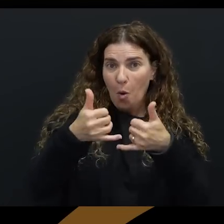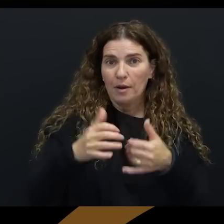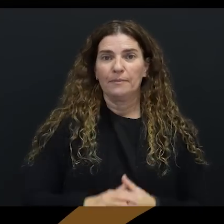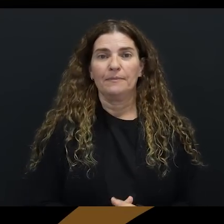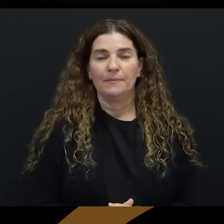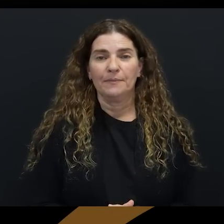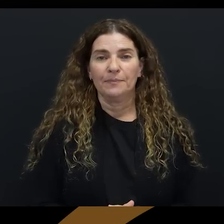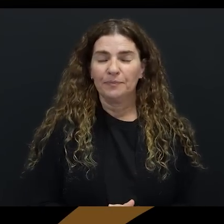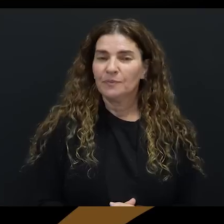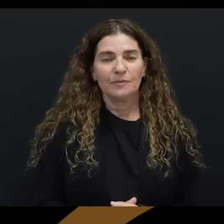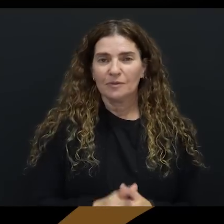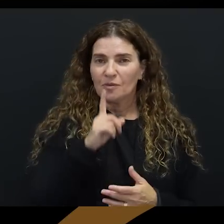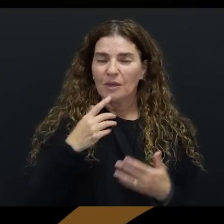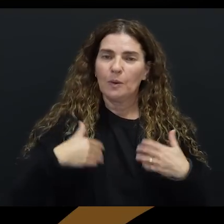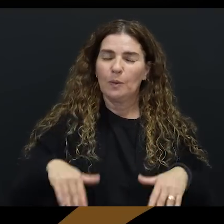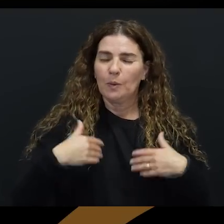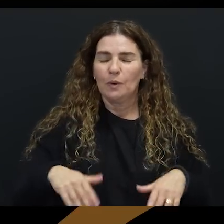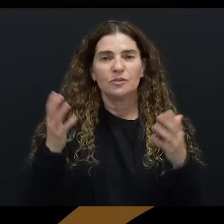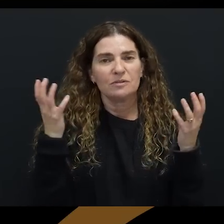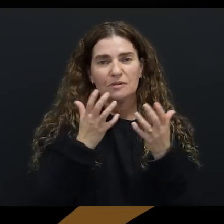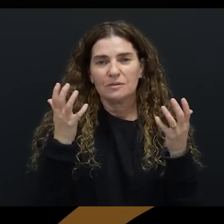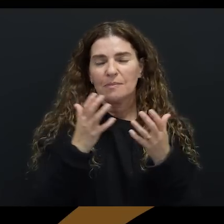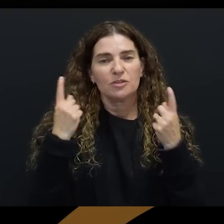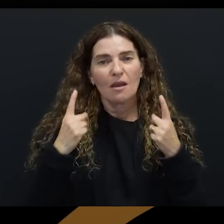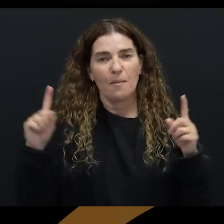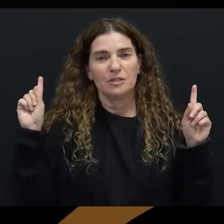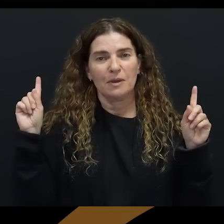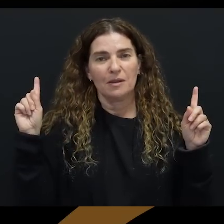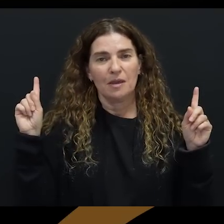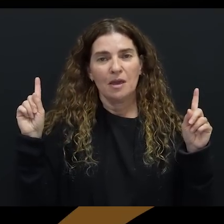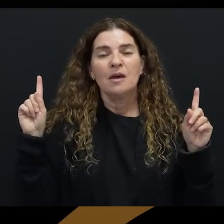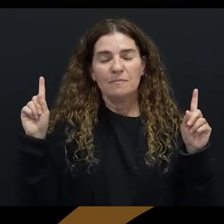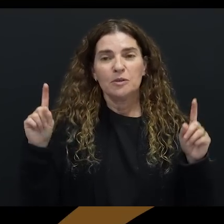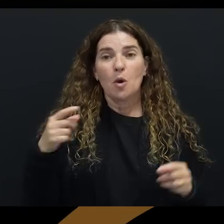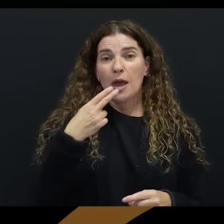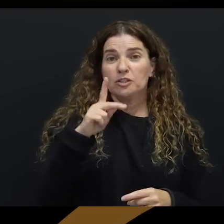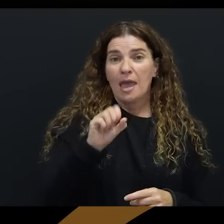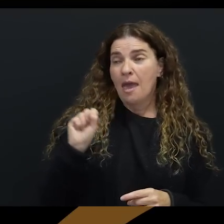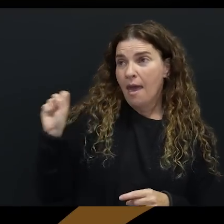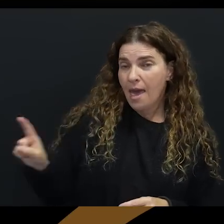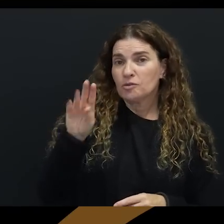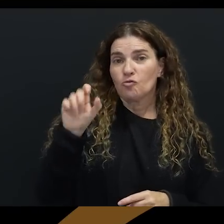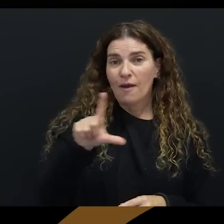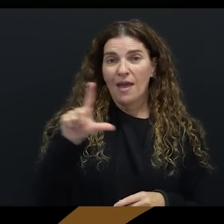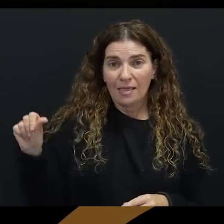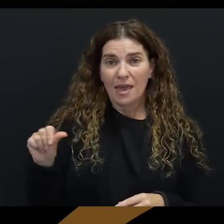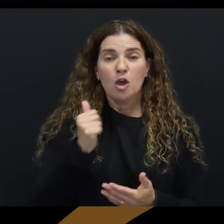in the Academy Awards, it was just such an amazing accomplishment. So when Rival LA was asked to design a platform